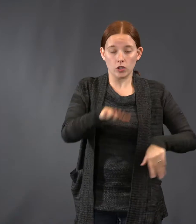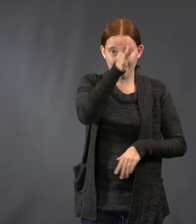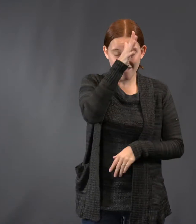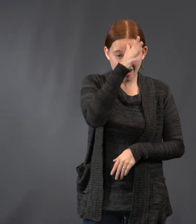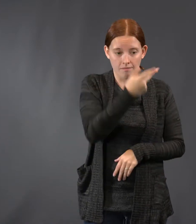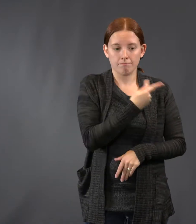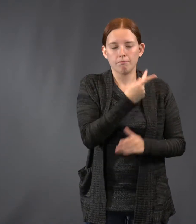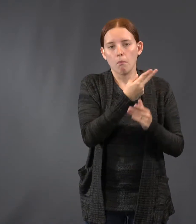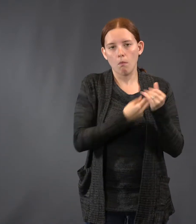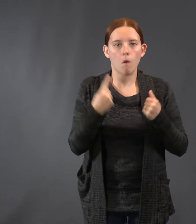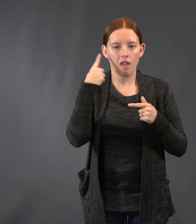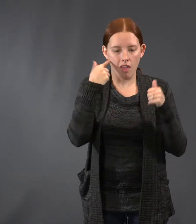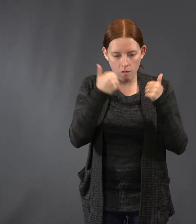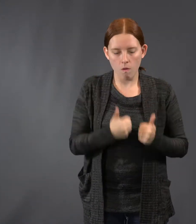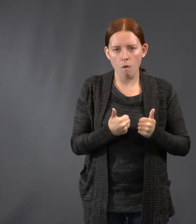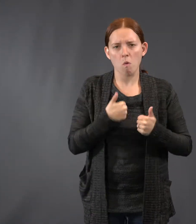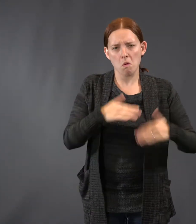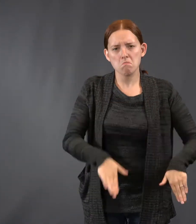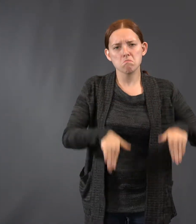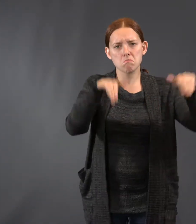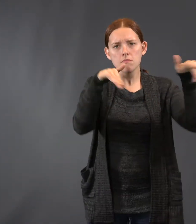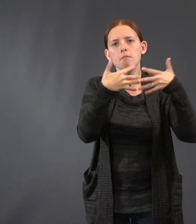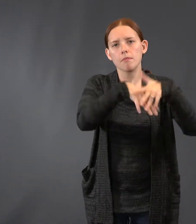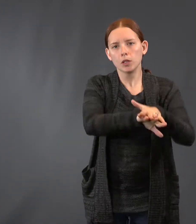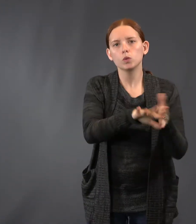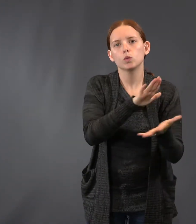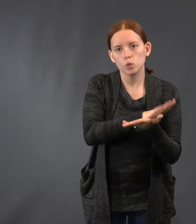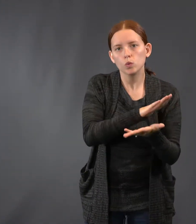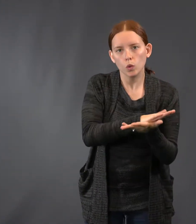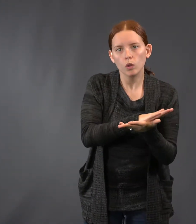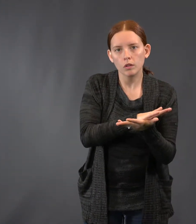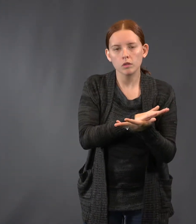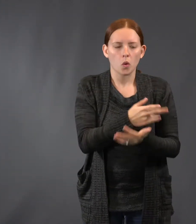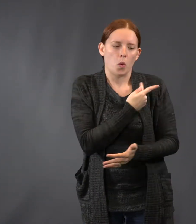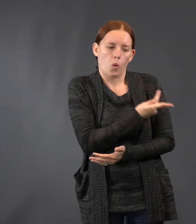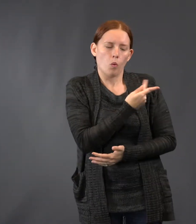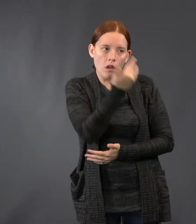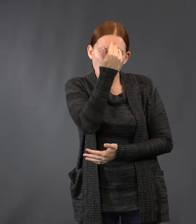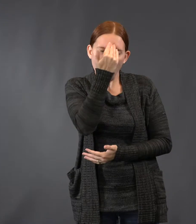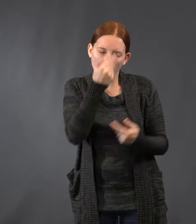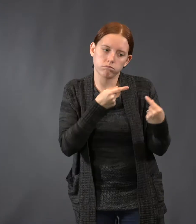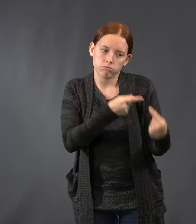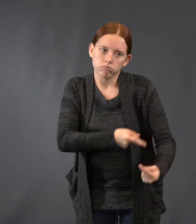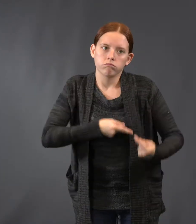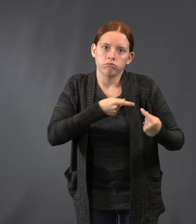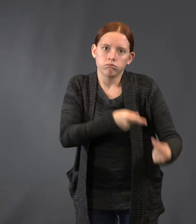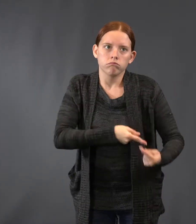Both their father and I have hearing loss as well and grew up in a mainstream school.